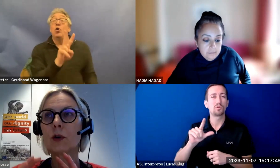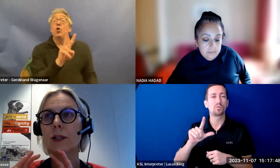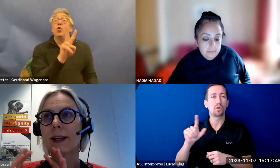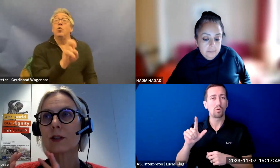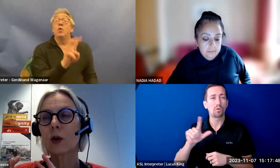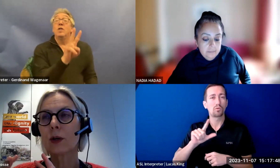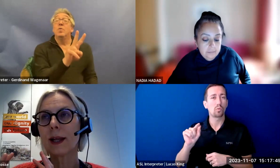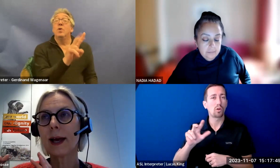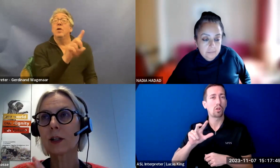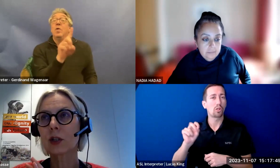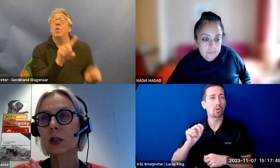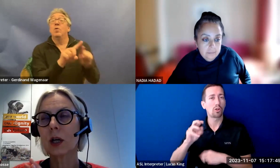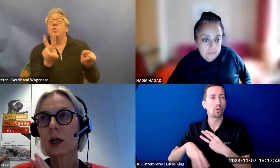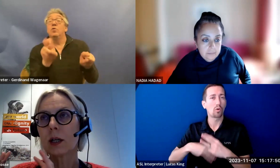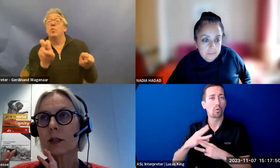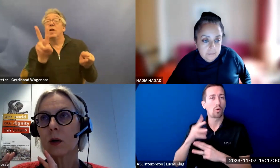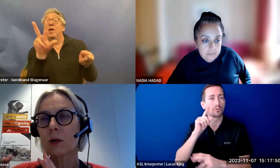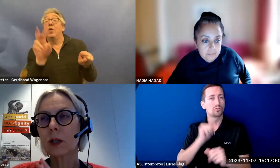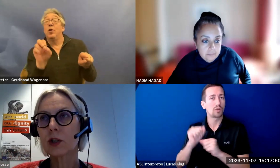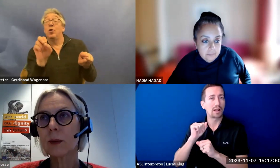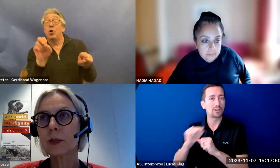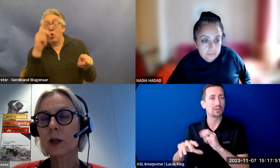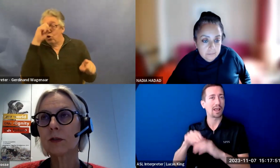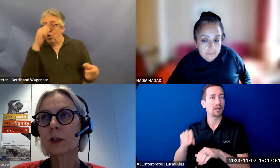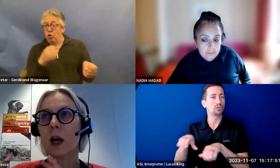of course, external action is only a chapter of it.